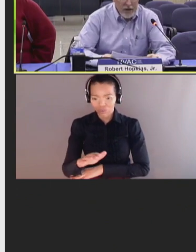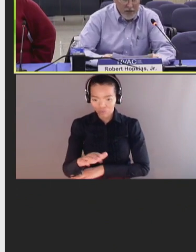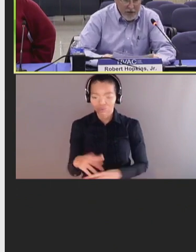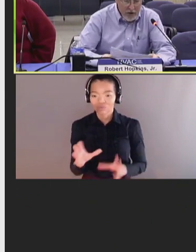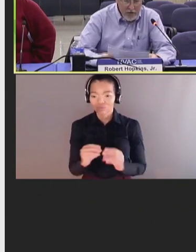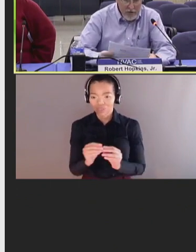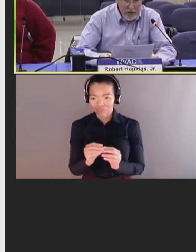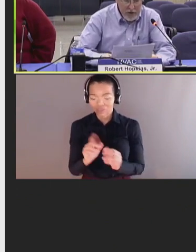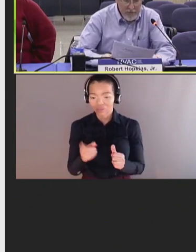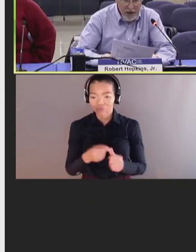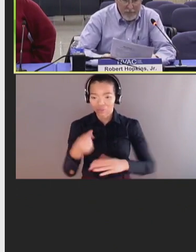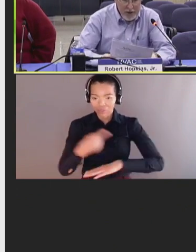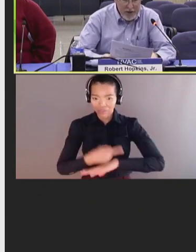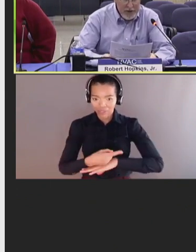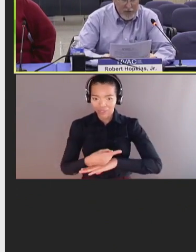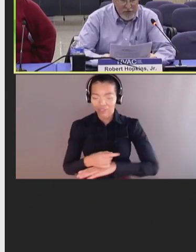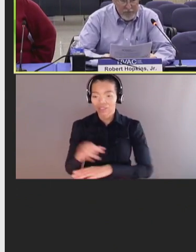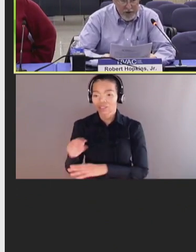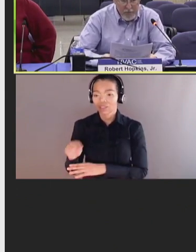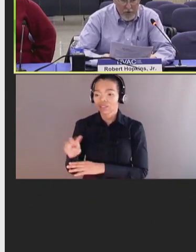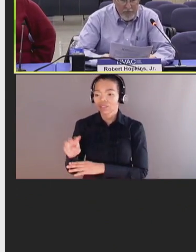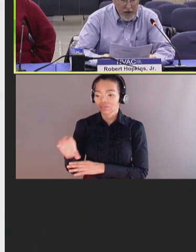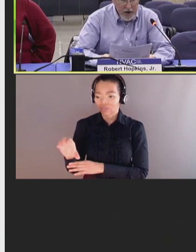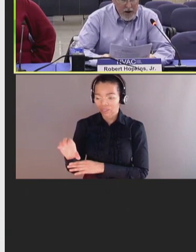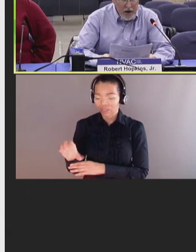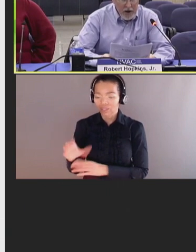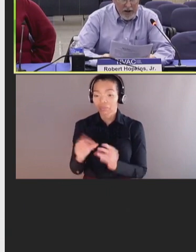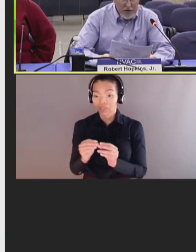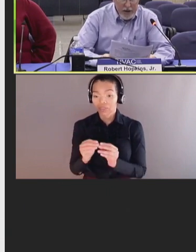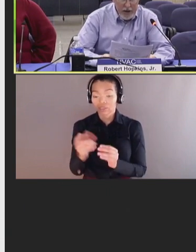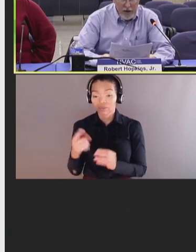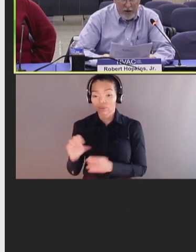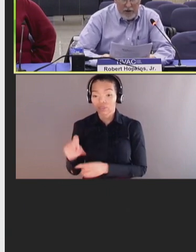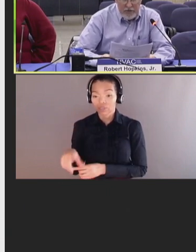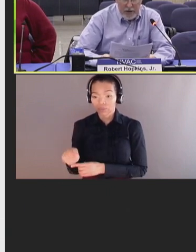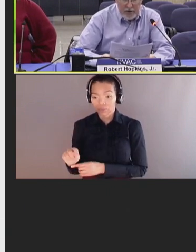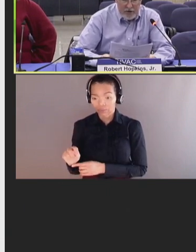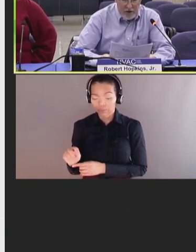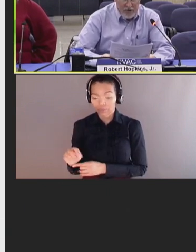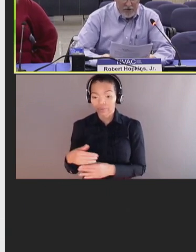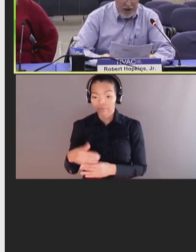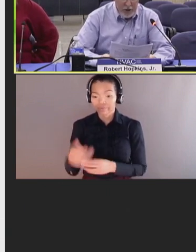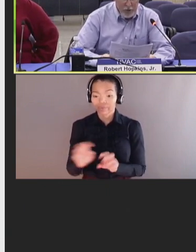our NVAC meeting for September. Our next panel is Immunization Equity: